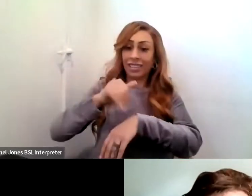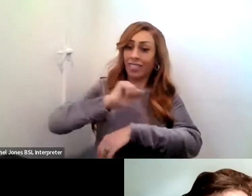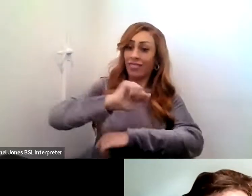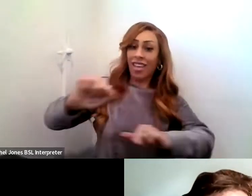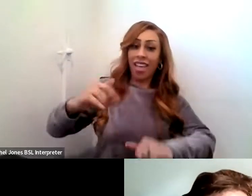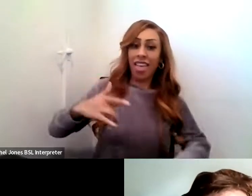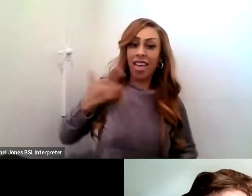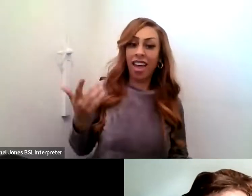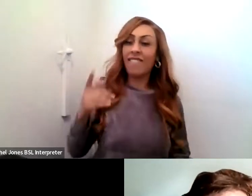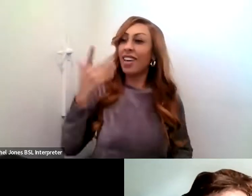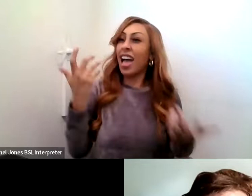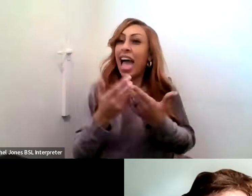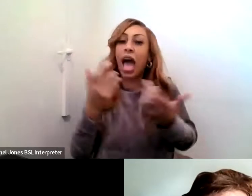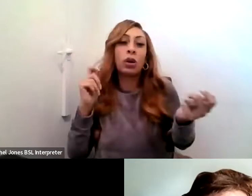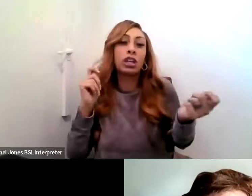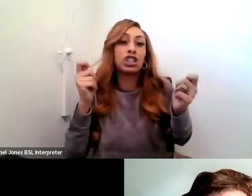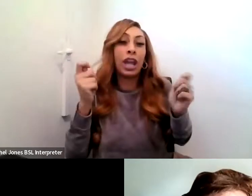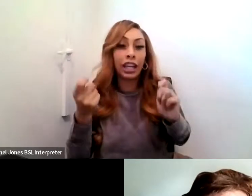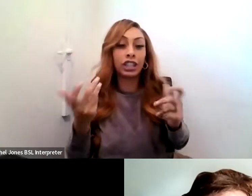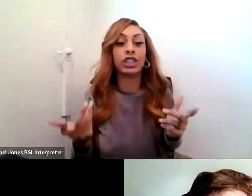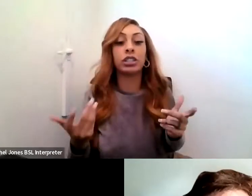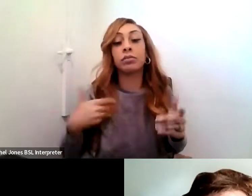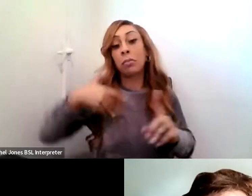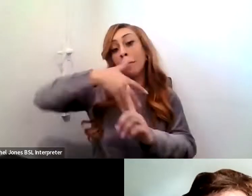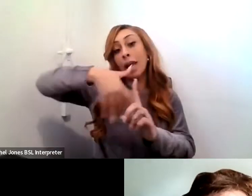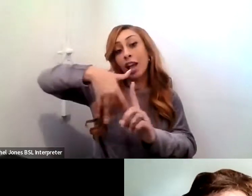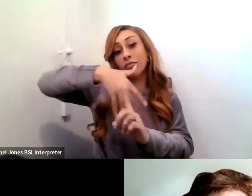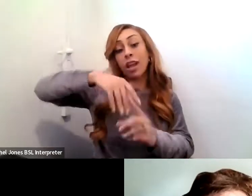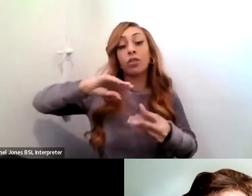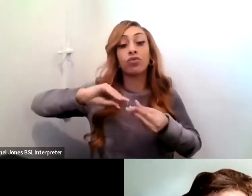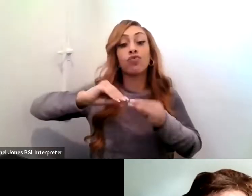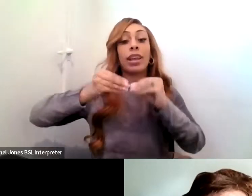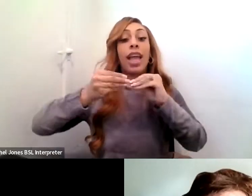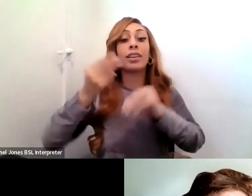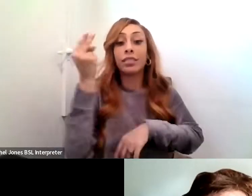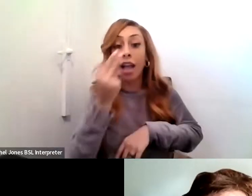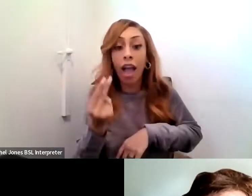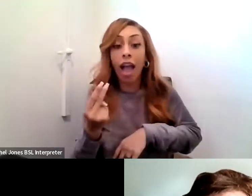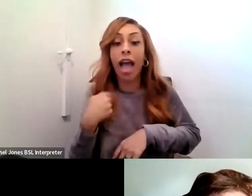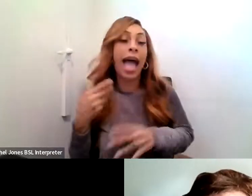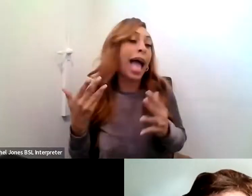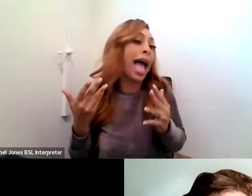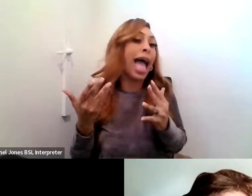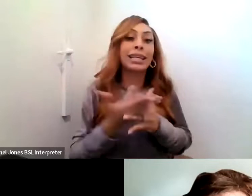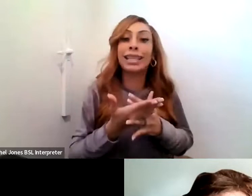So I've got some background in creating art, which is as accessible as I could manage,